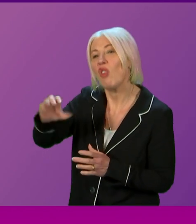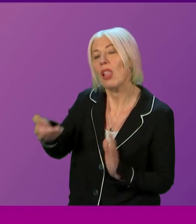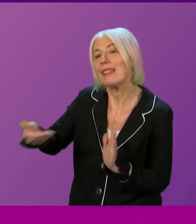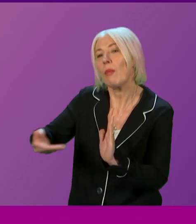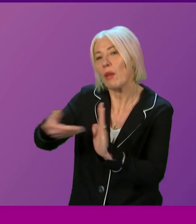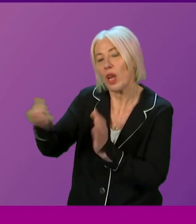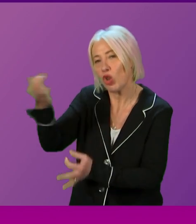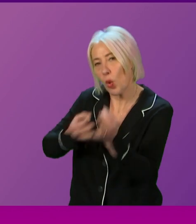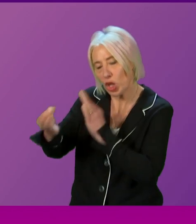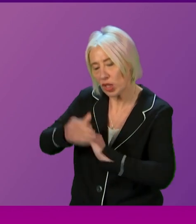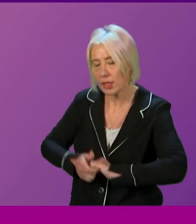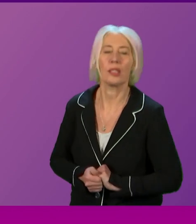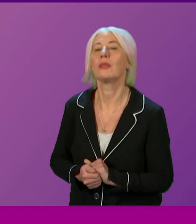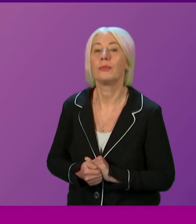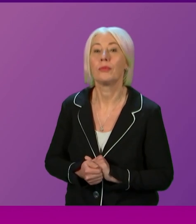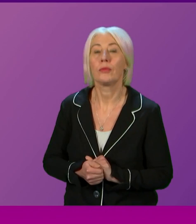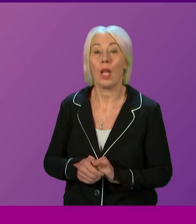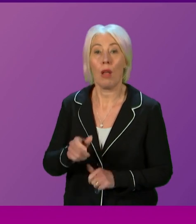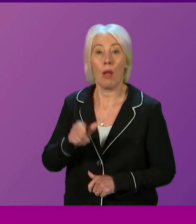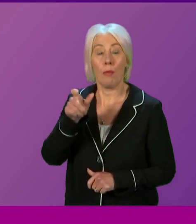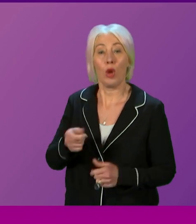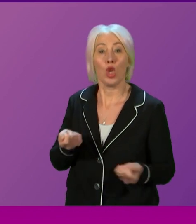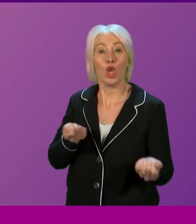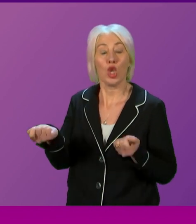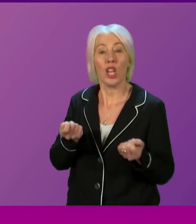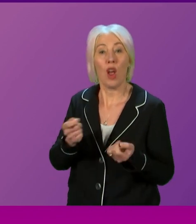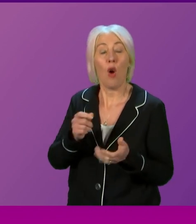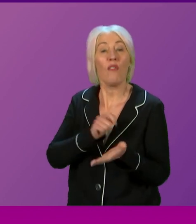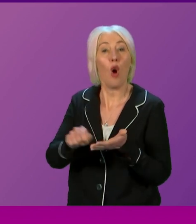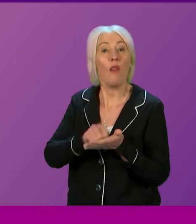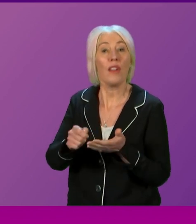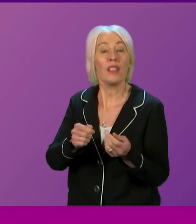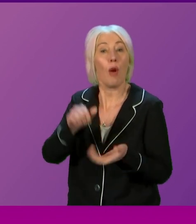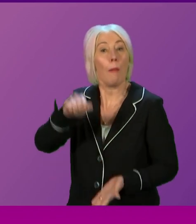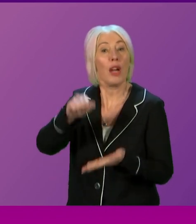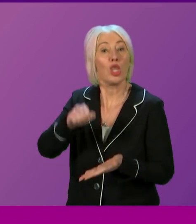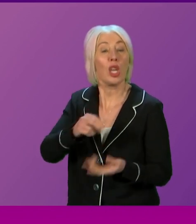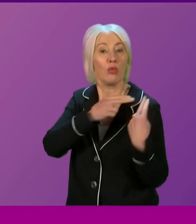Richard Hughes, chair of the Office for Budget Responsibility, has said that the last three